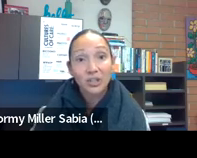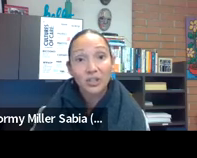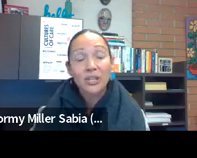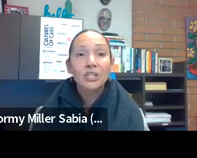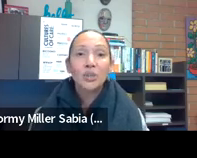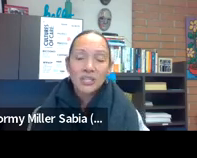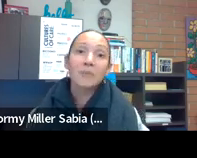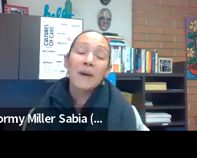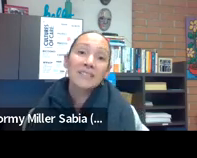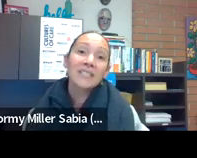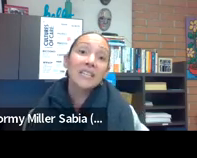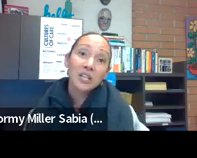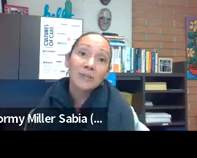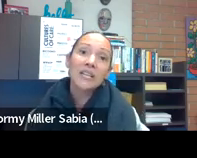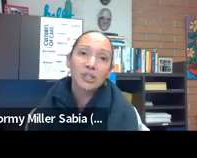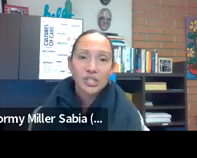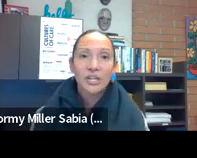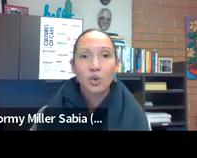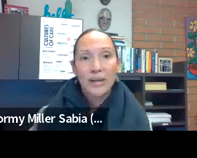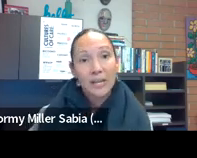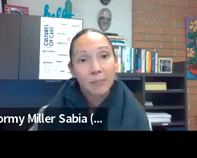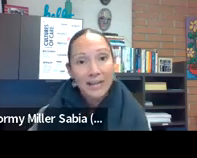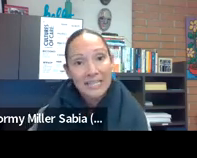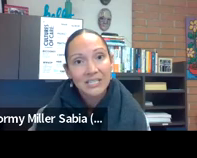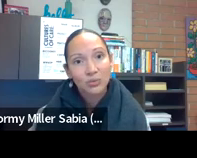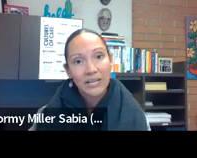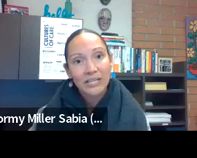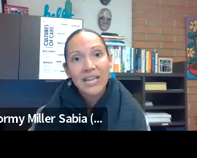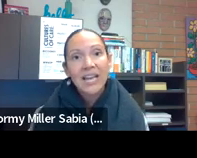So you can at best see and hear me, and understand who I am, and my needs right.